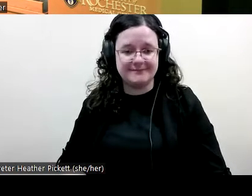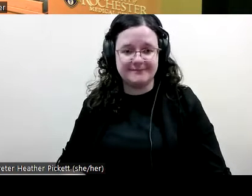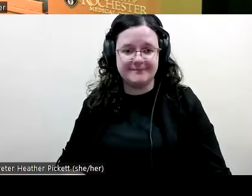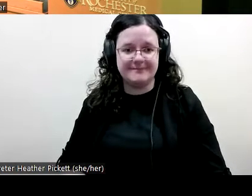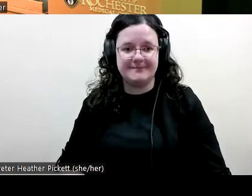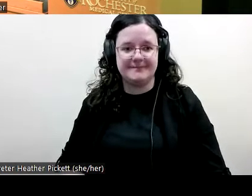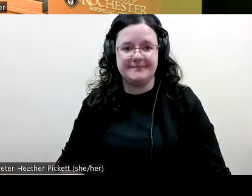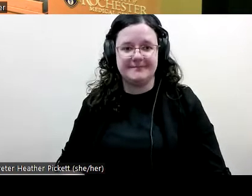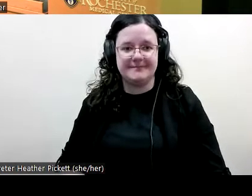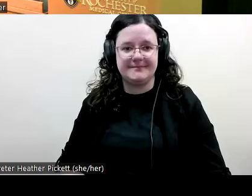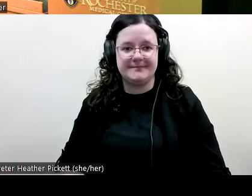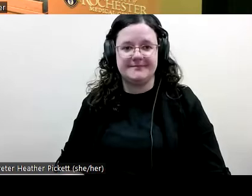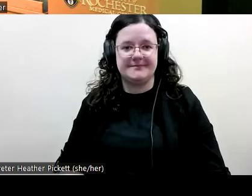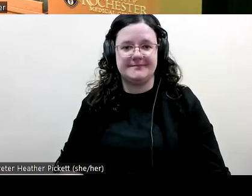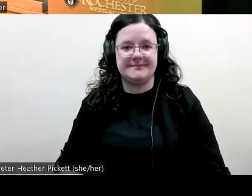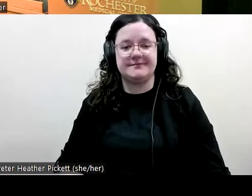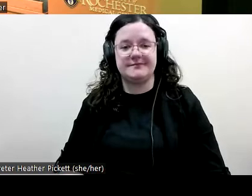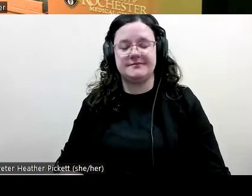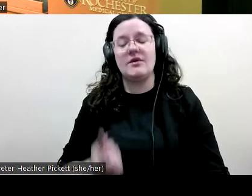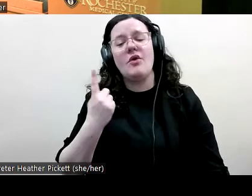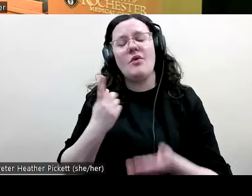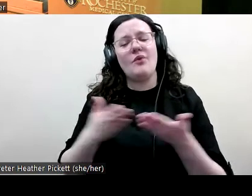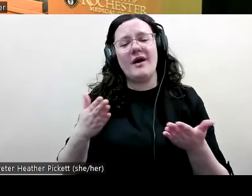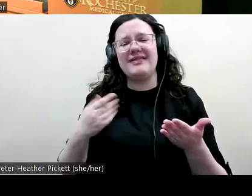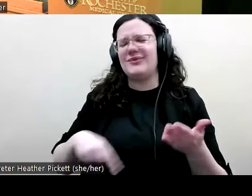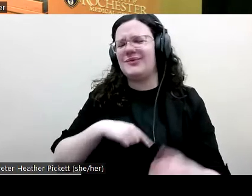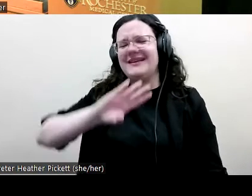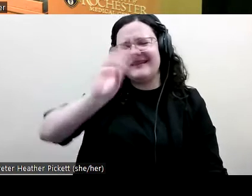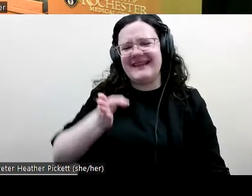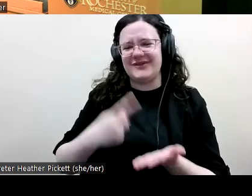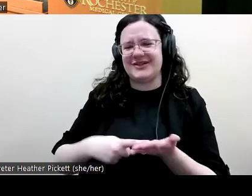thing that we never talk about I think in the mental health system is those loss of dreams